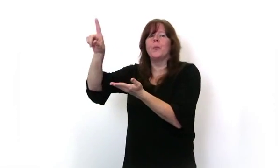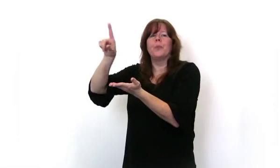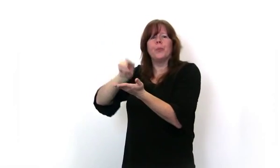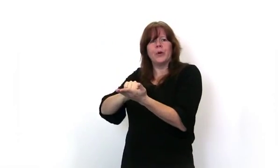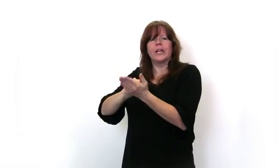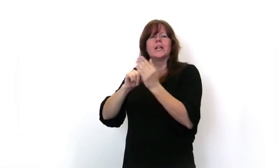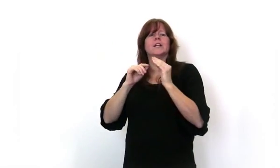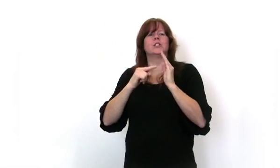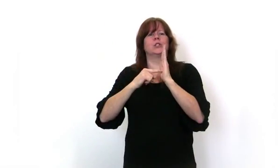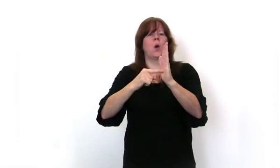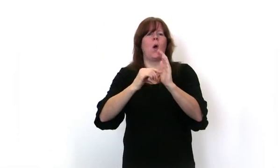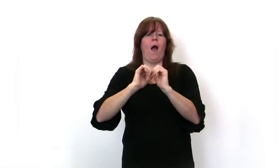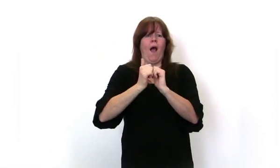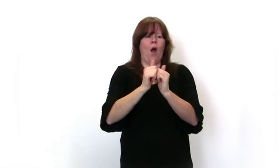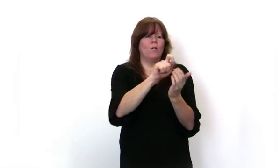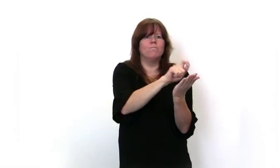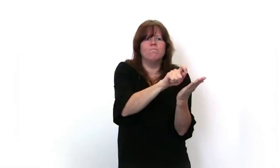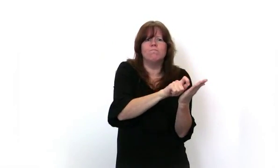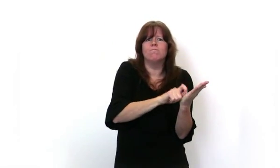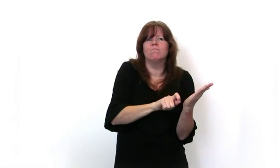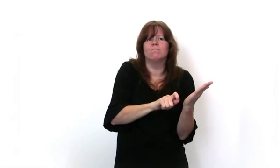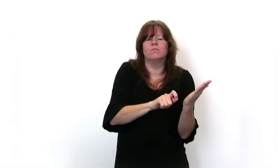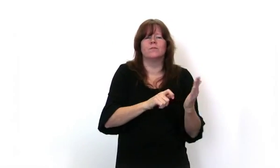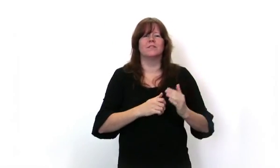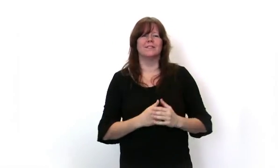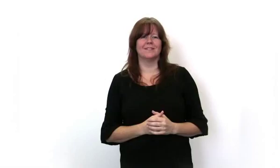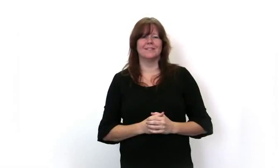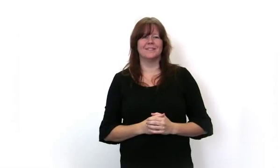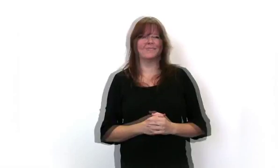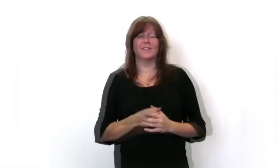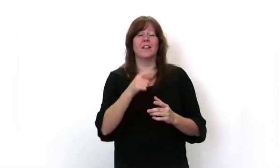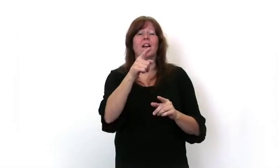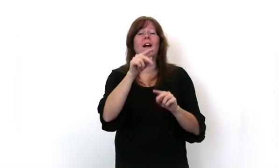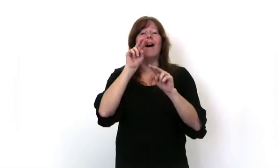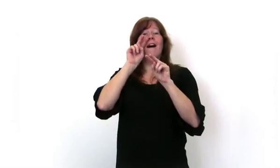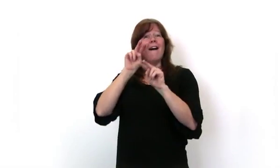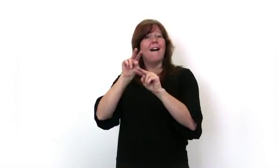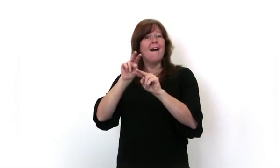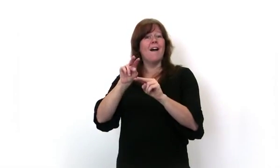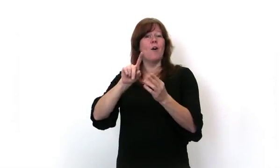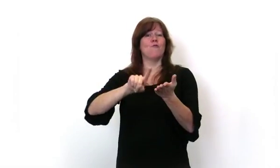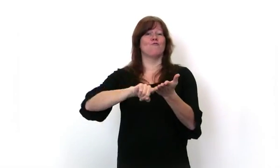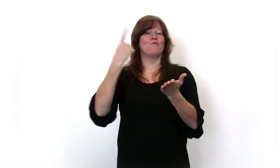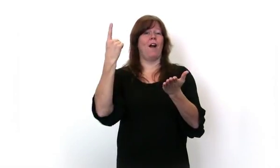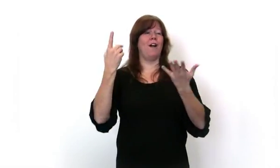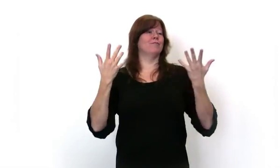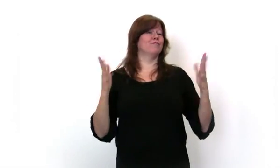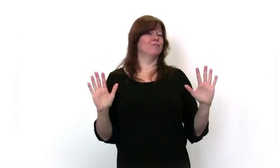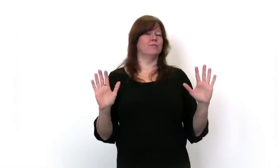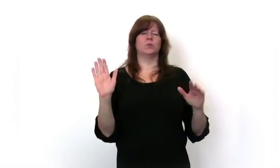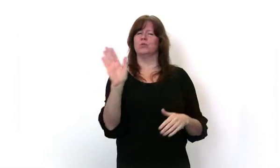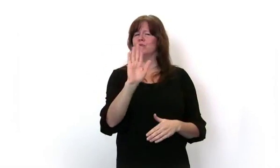to help you write your guide. We suggest that you watch this video